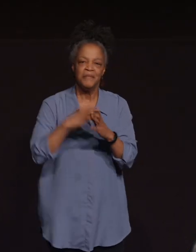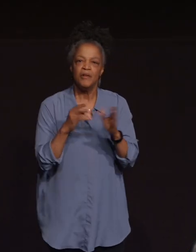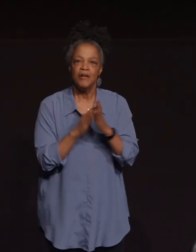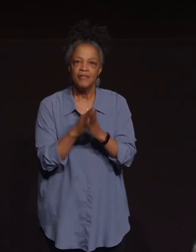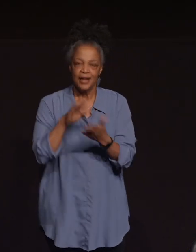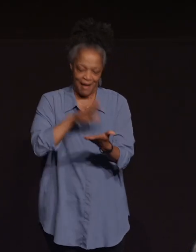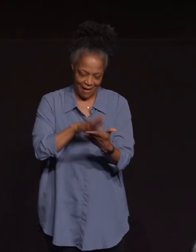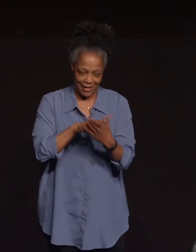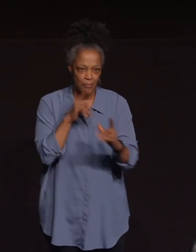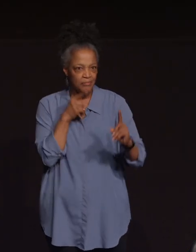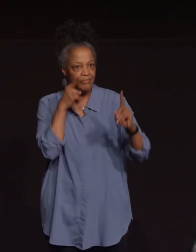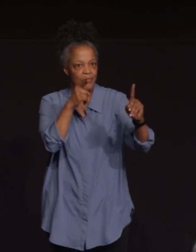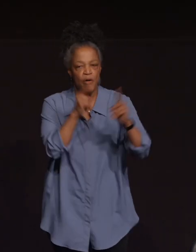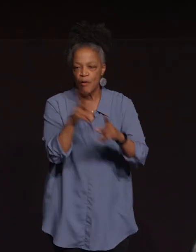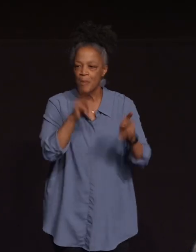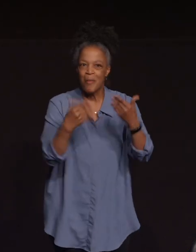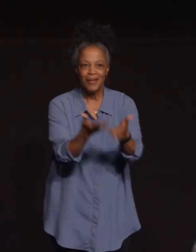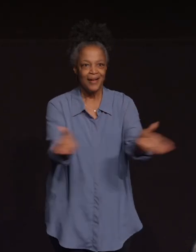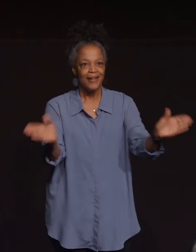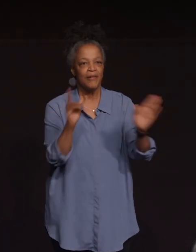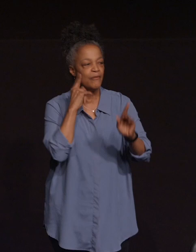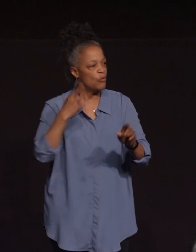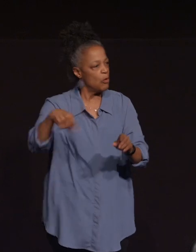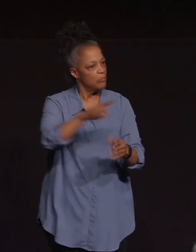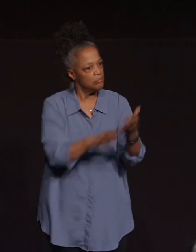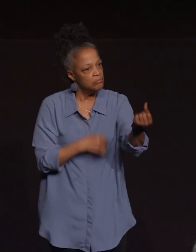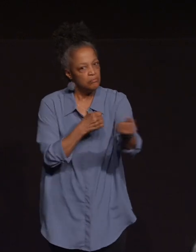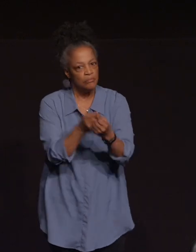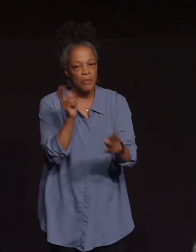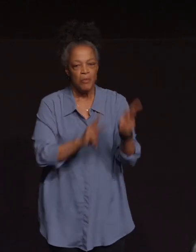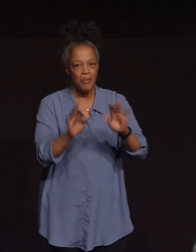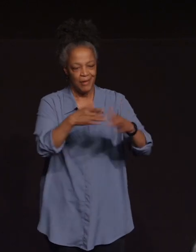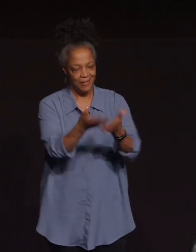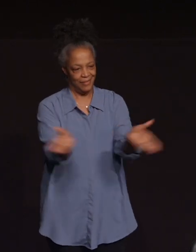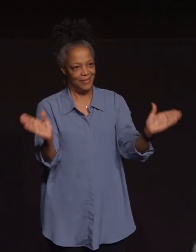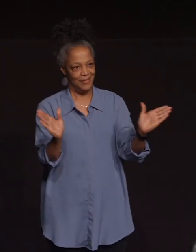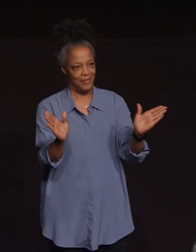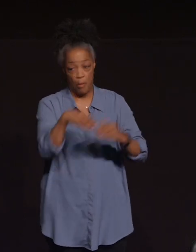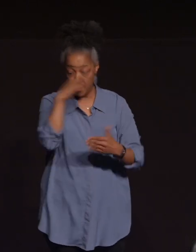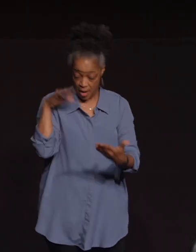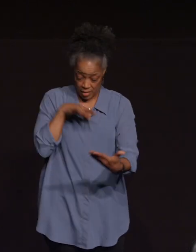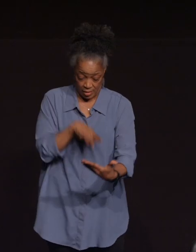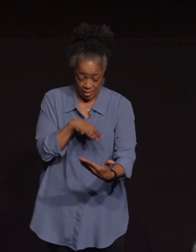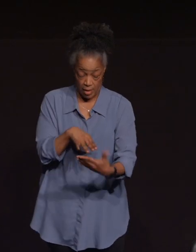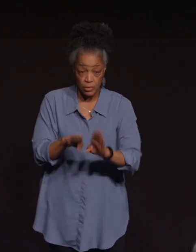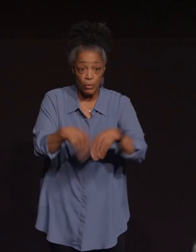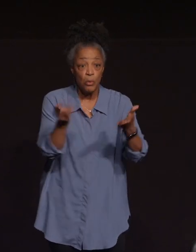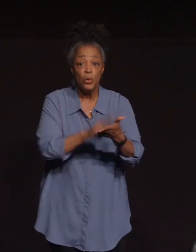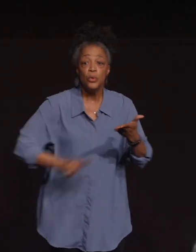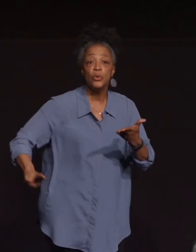public and in the public interest. So too is the Black Studies Open University, a recognition that